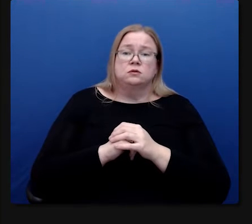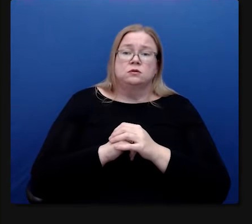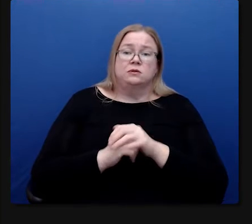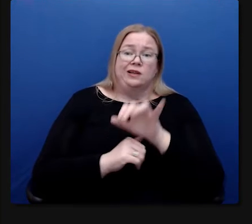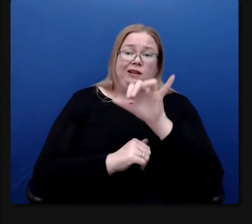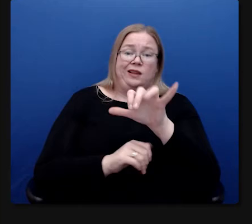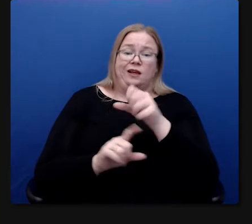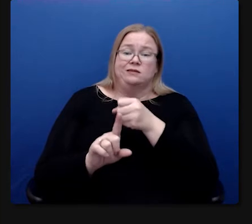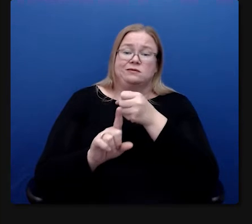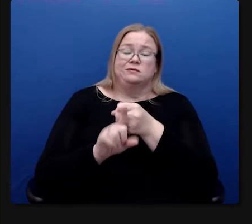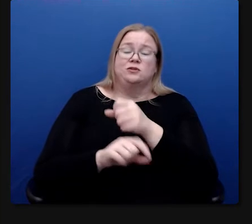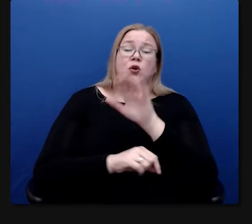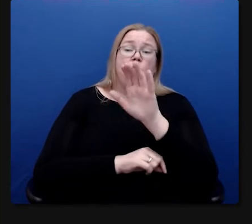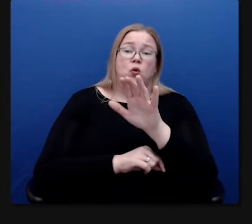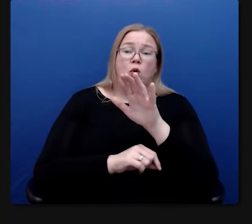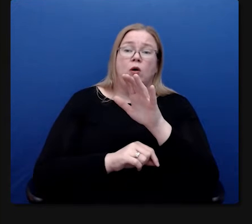That will affect your billing.